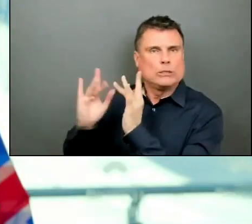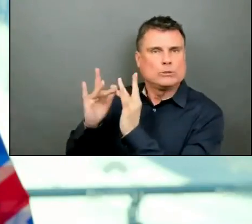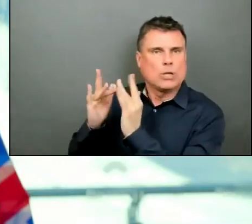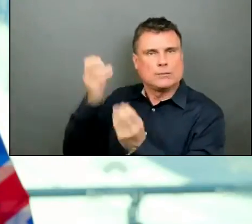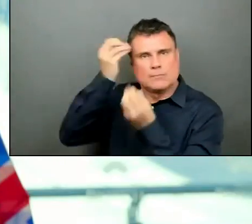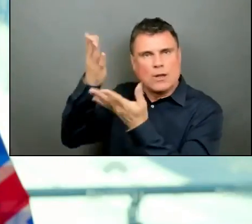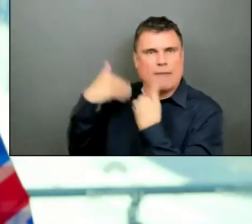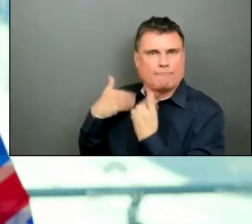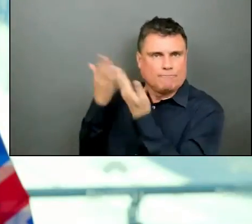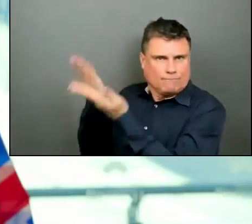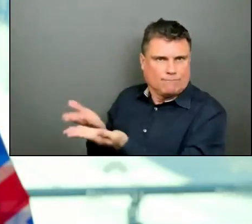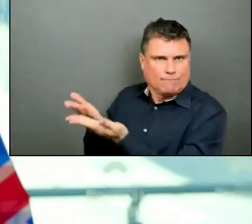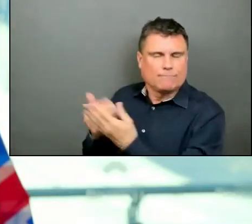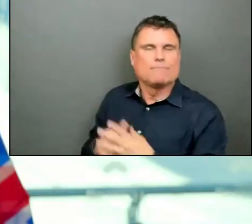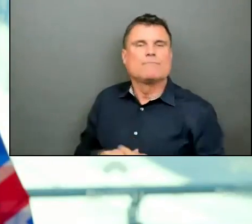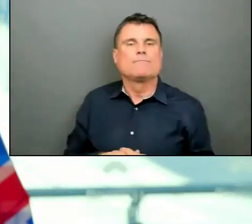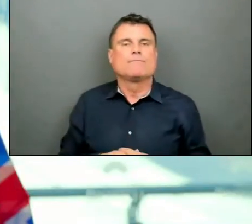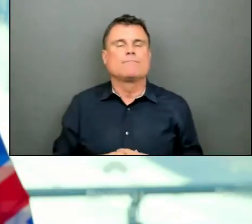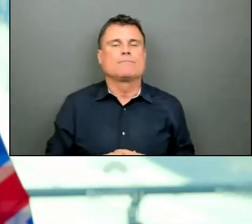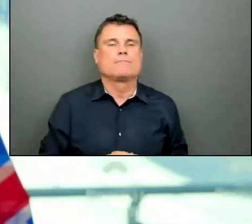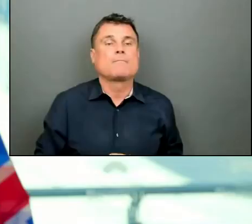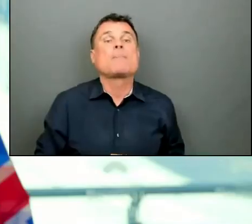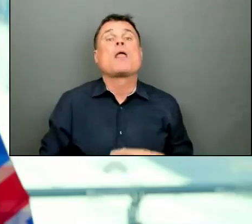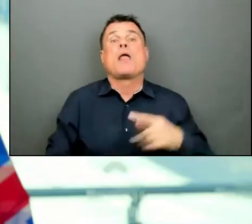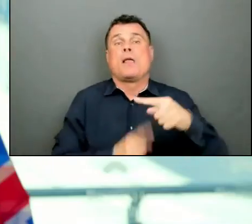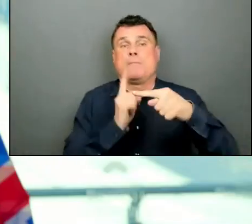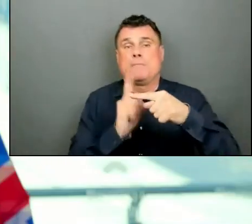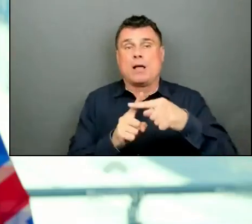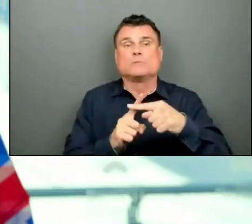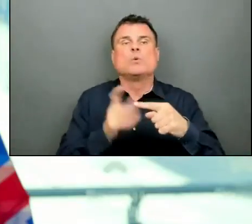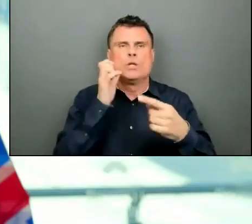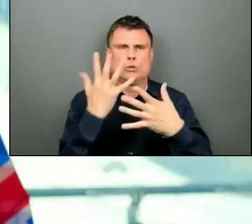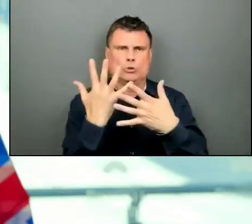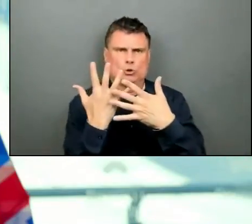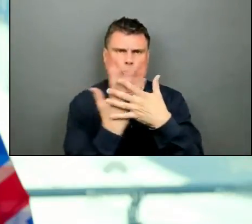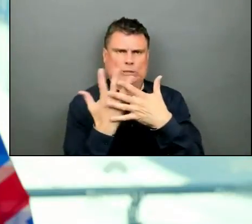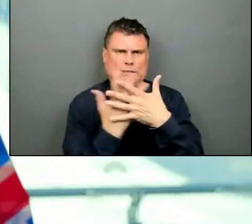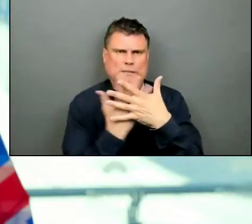transition to doing our more systematic screening and make that part of our weekly surveillance